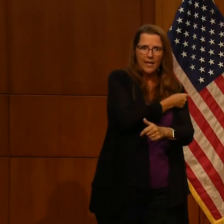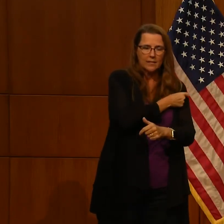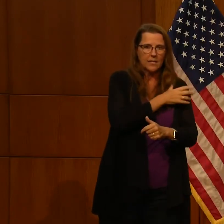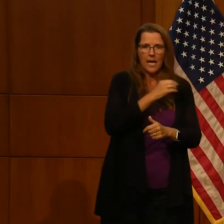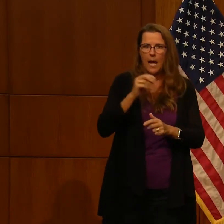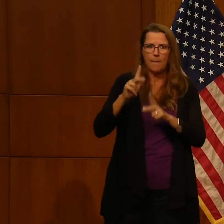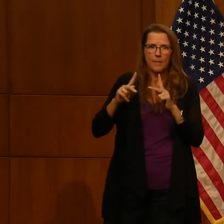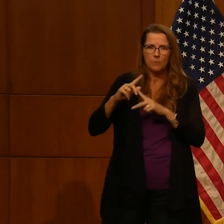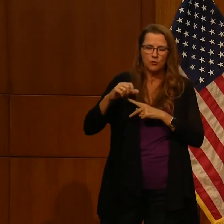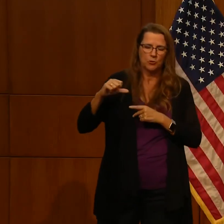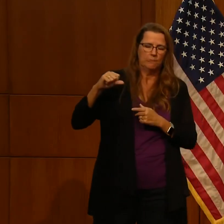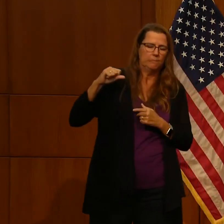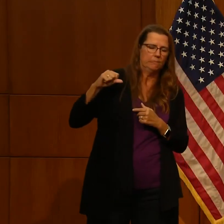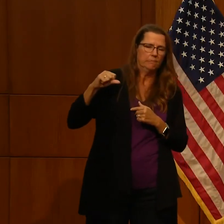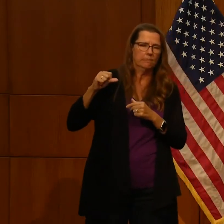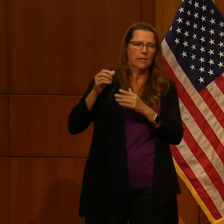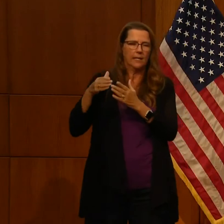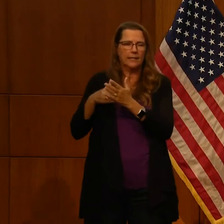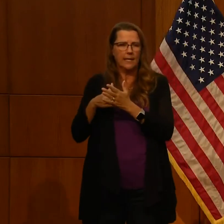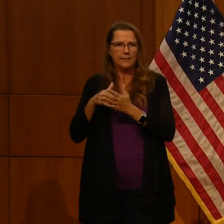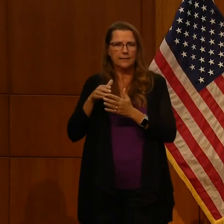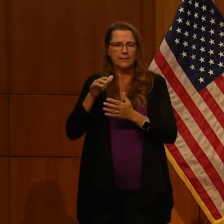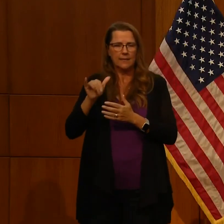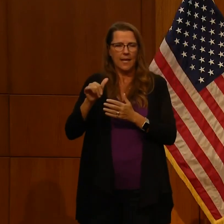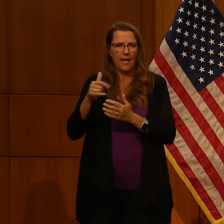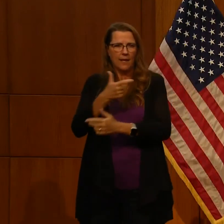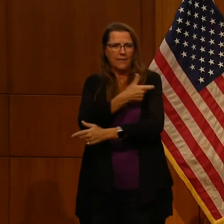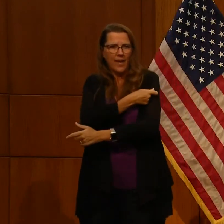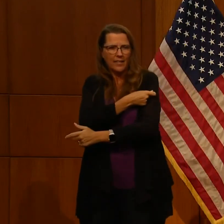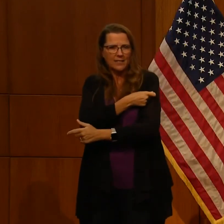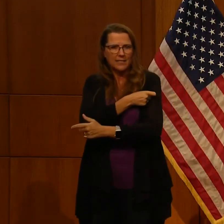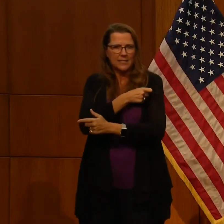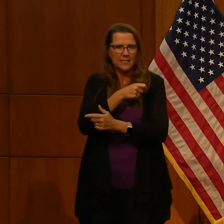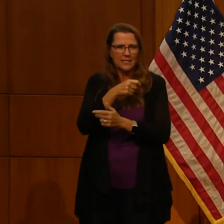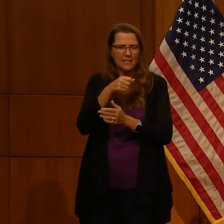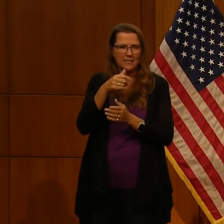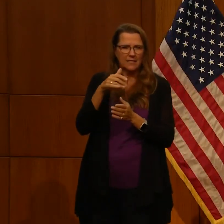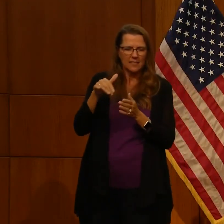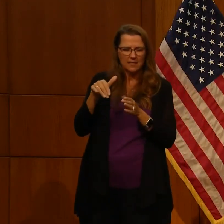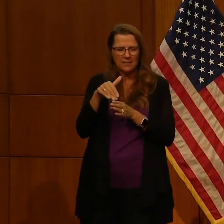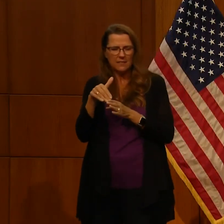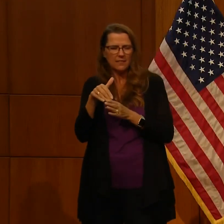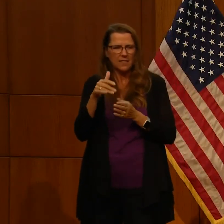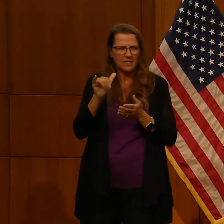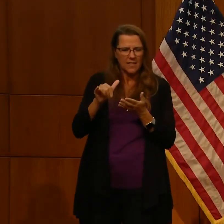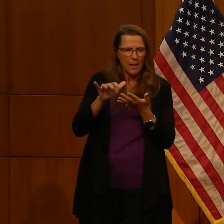AND PEOPLE SIMPLY DIGGING THEIR HEELS IN AGAINST THE VACCINE. AND HOW DO YOU THINK THAT MIND